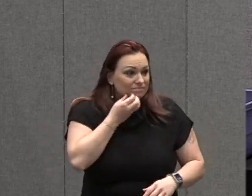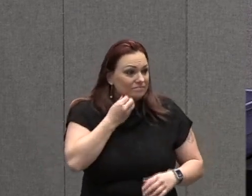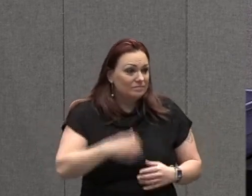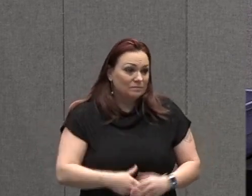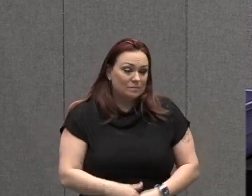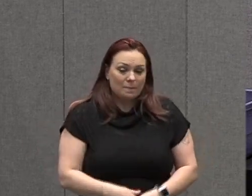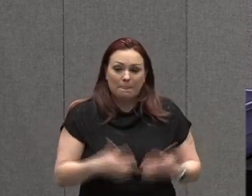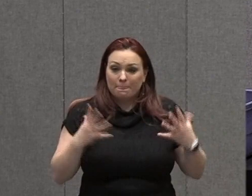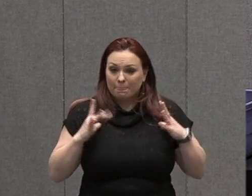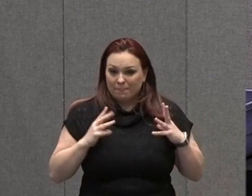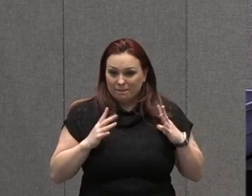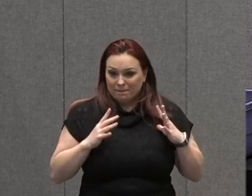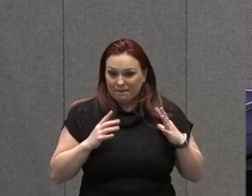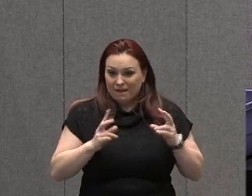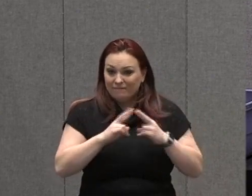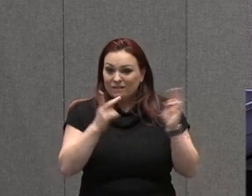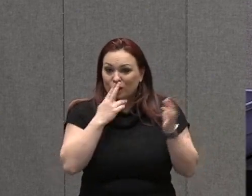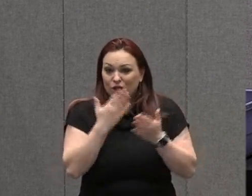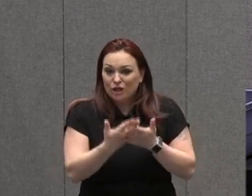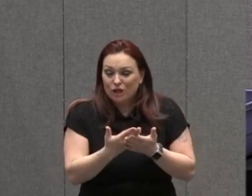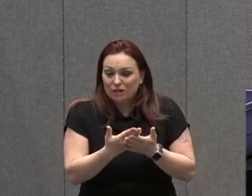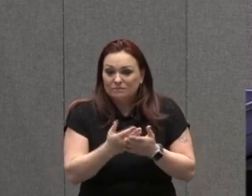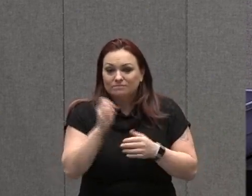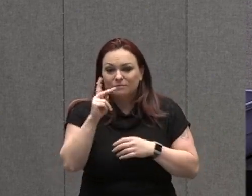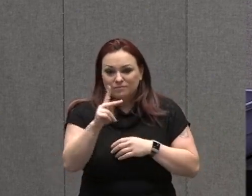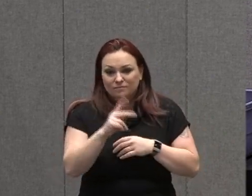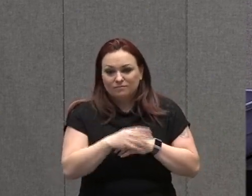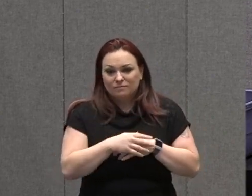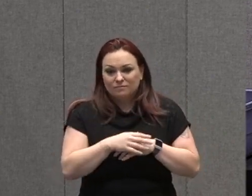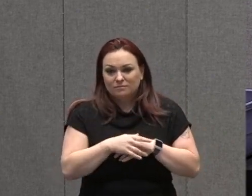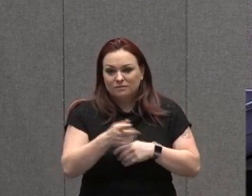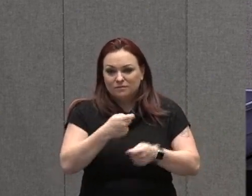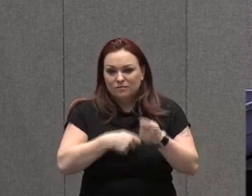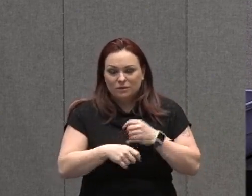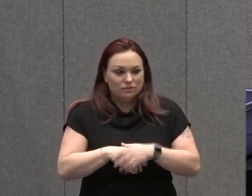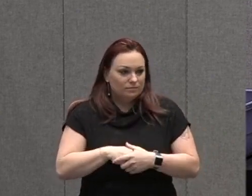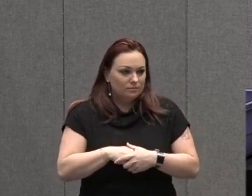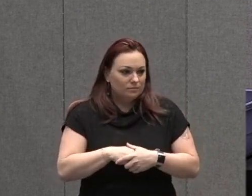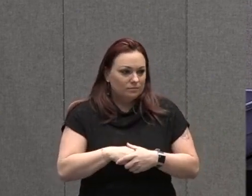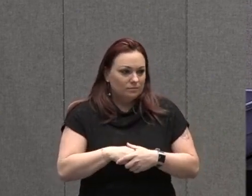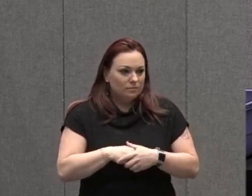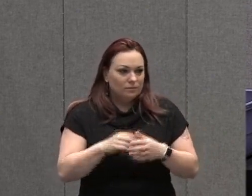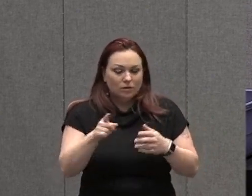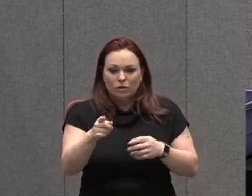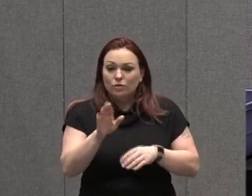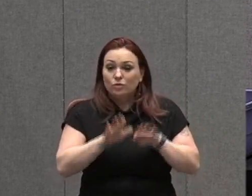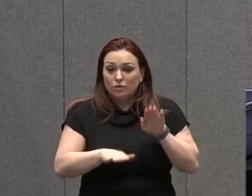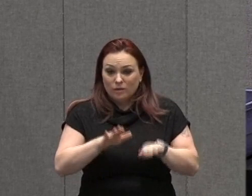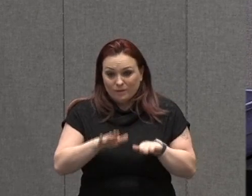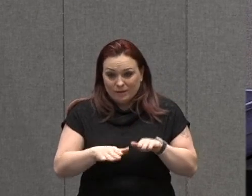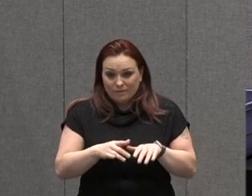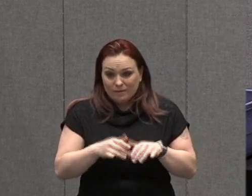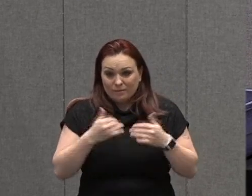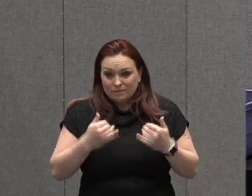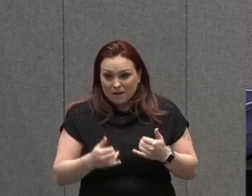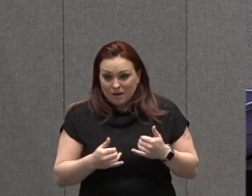Wooooo that was really good! Cool okay, lets switch. You do the rhythm, and maybe this time you want to put it